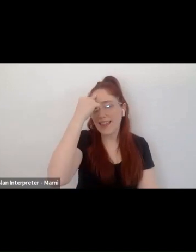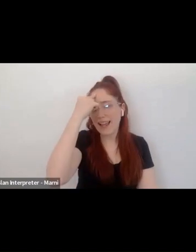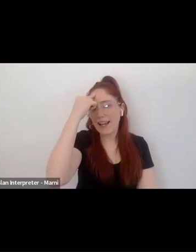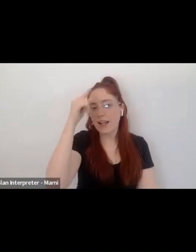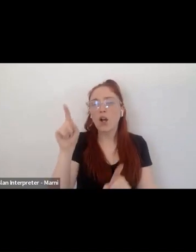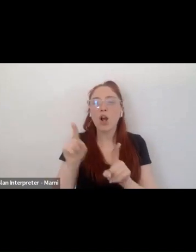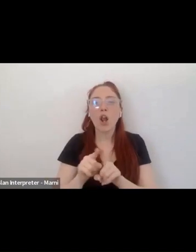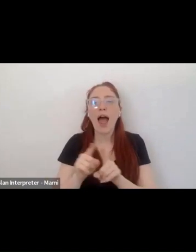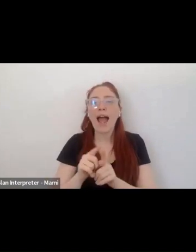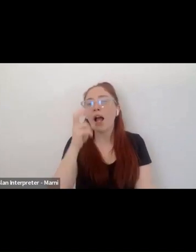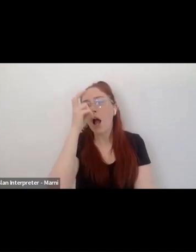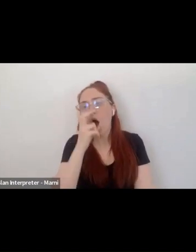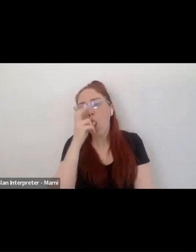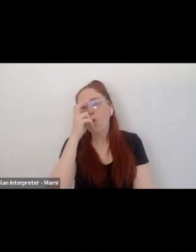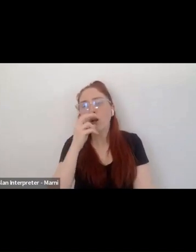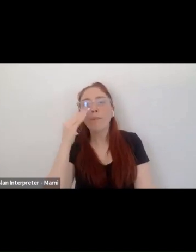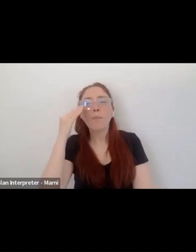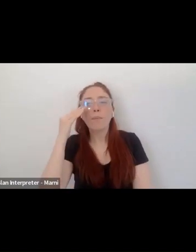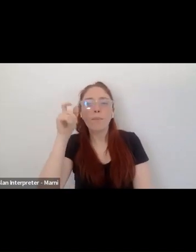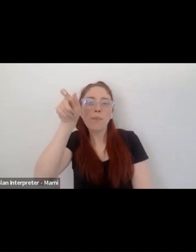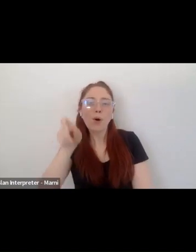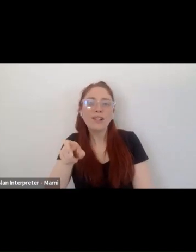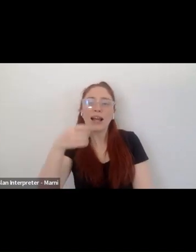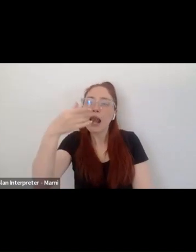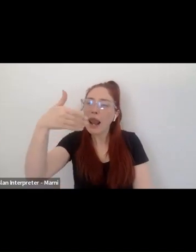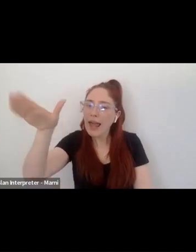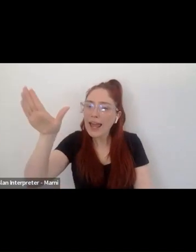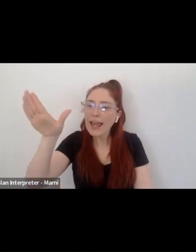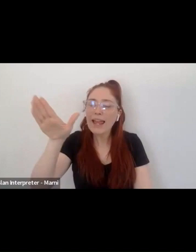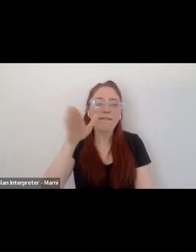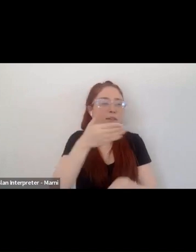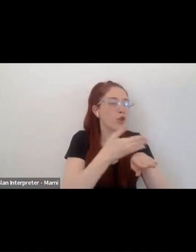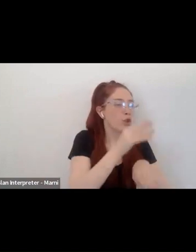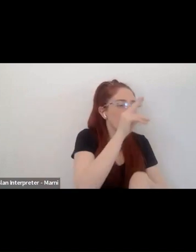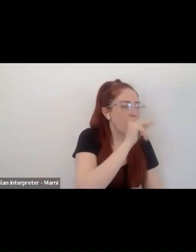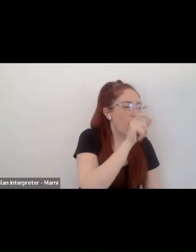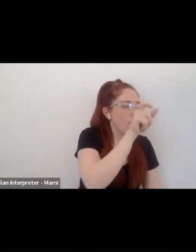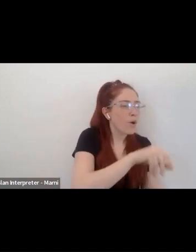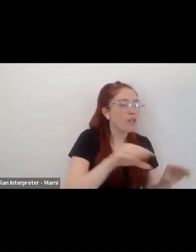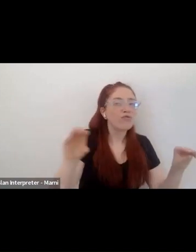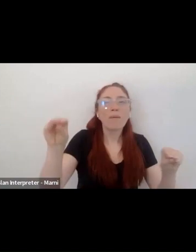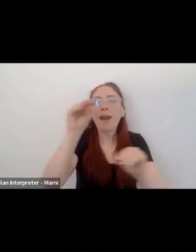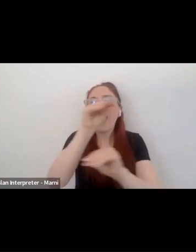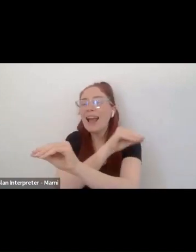someone else in. But succession planning can also happen between